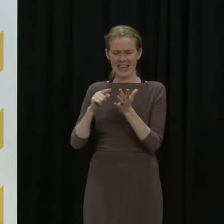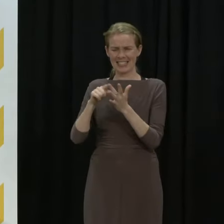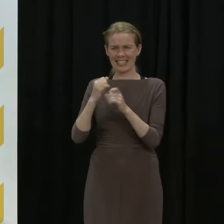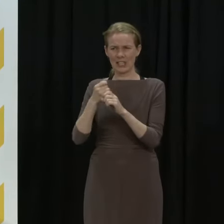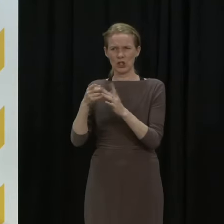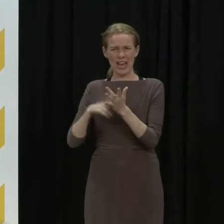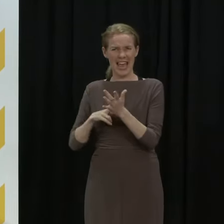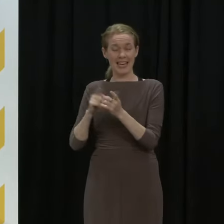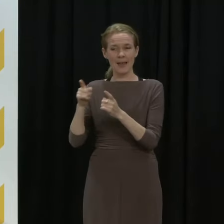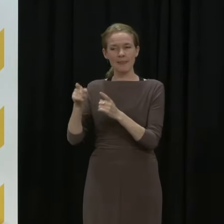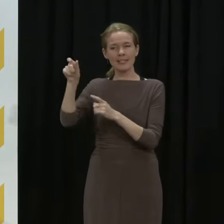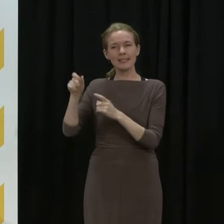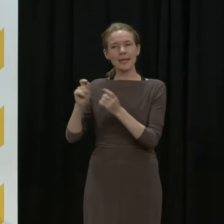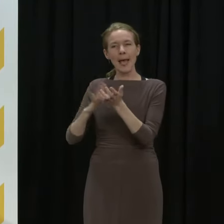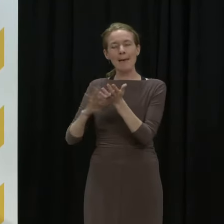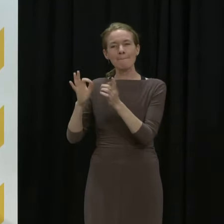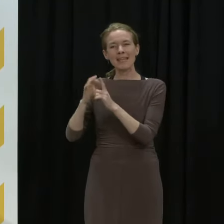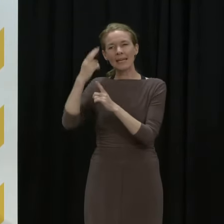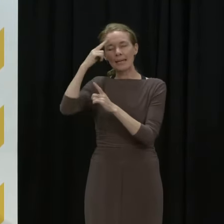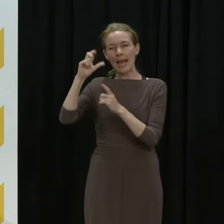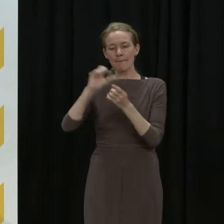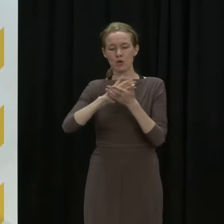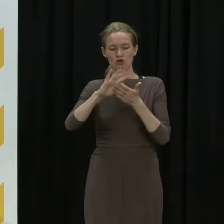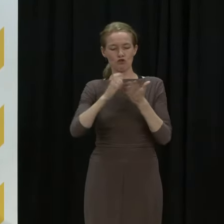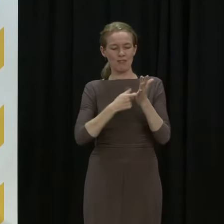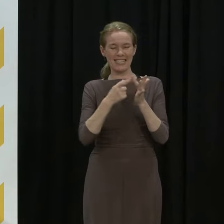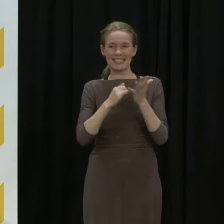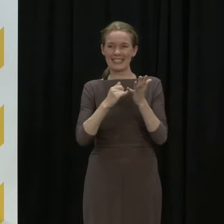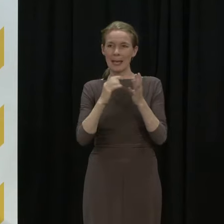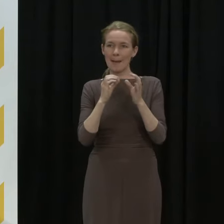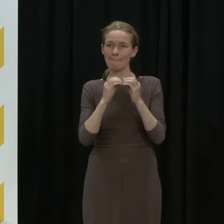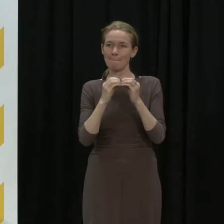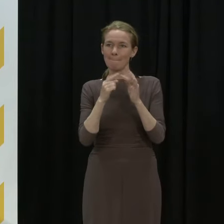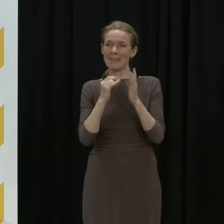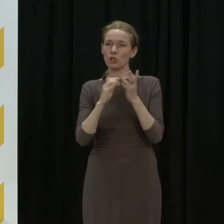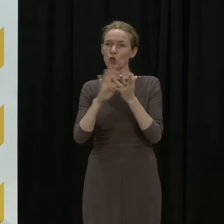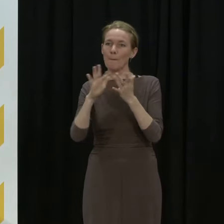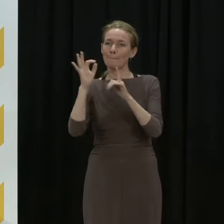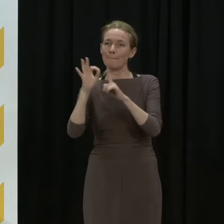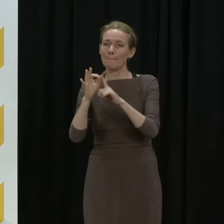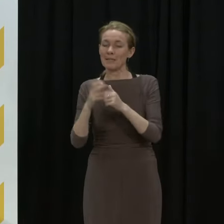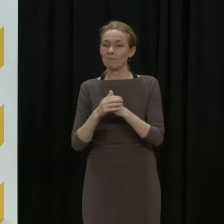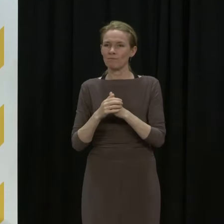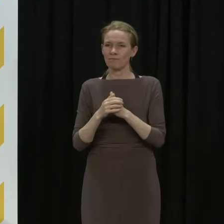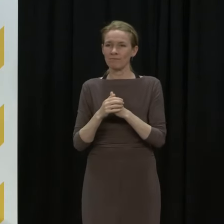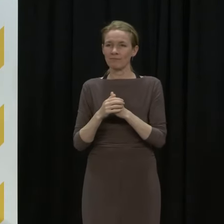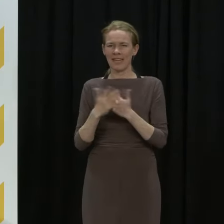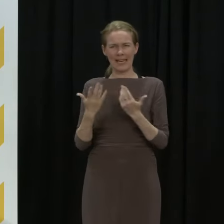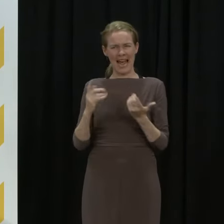antigen testing.